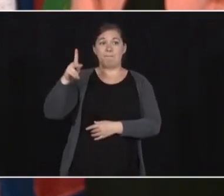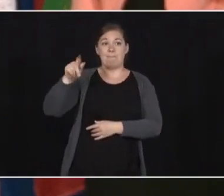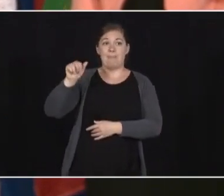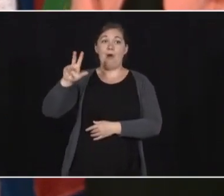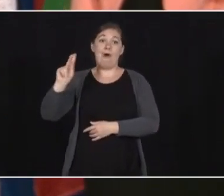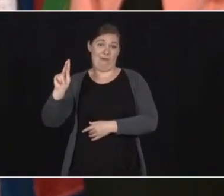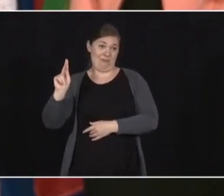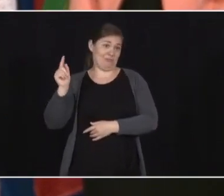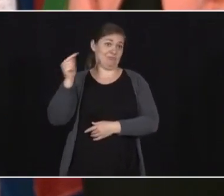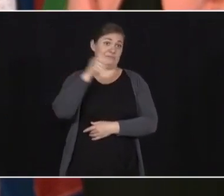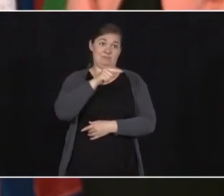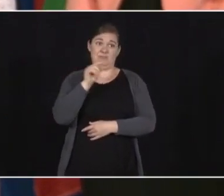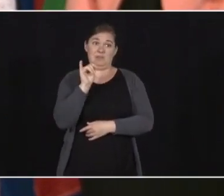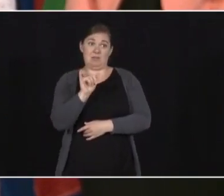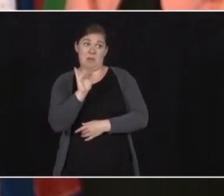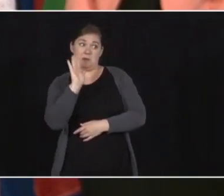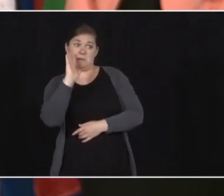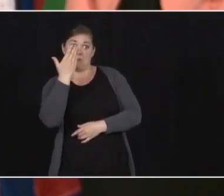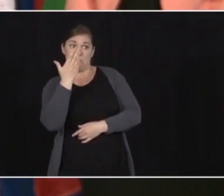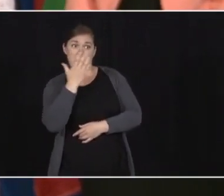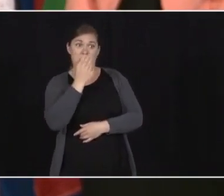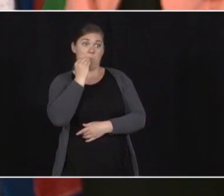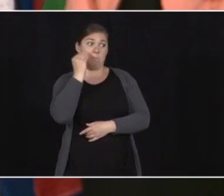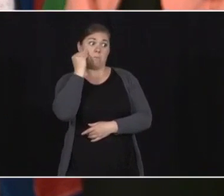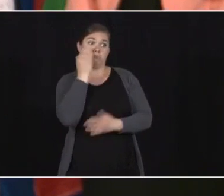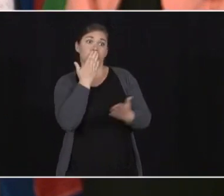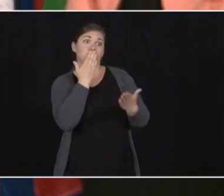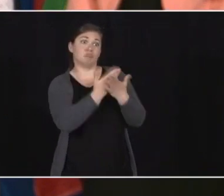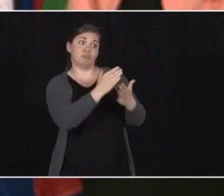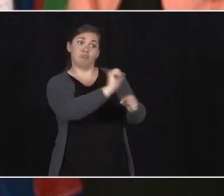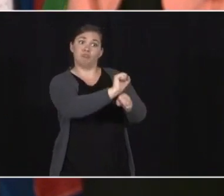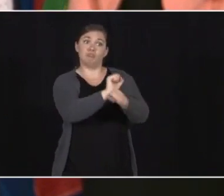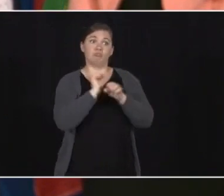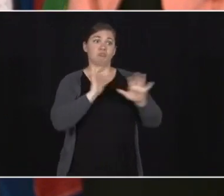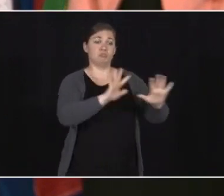have done a very good job. There are systems that have